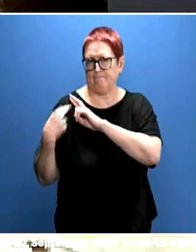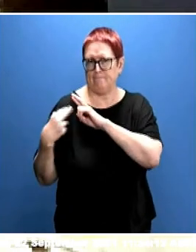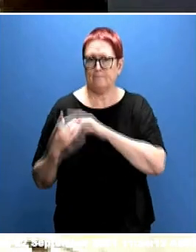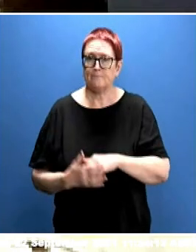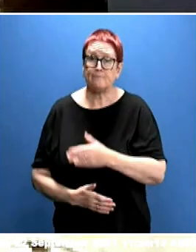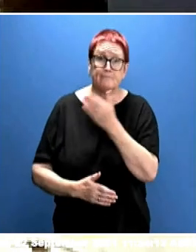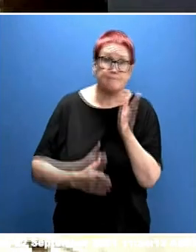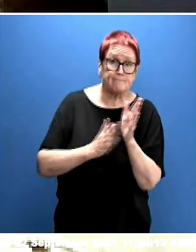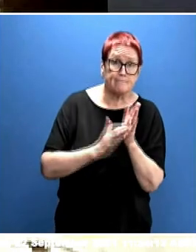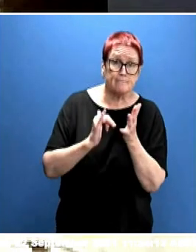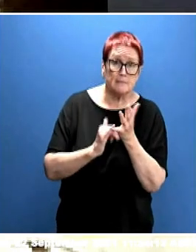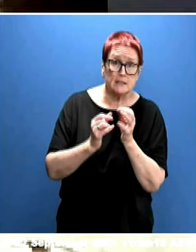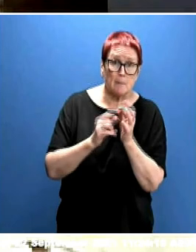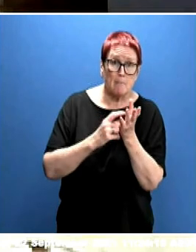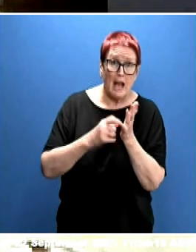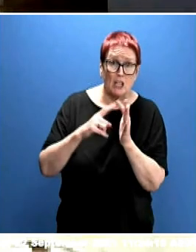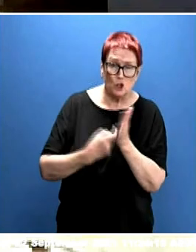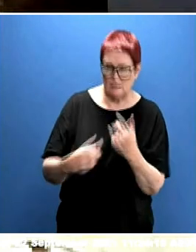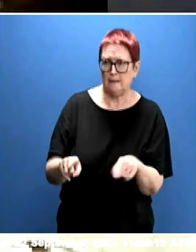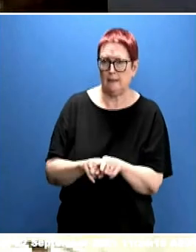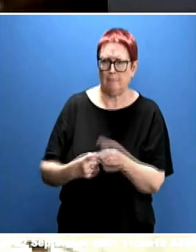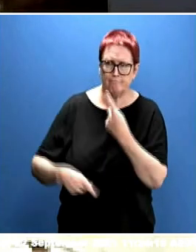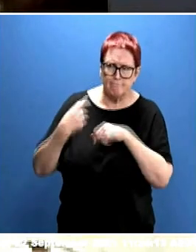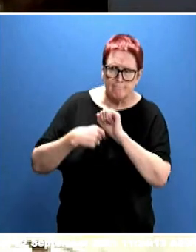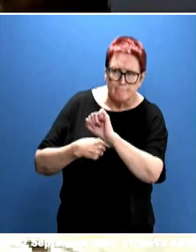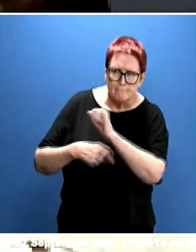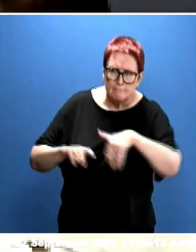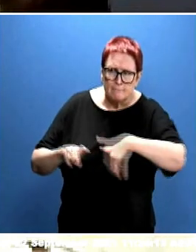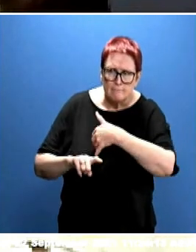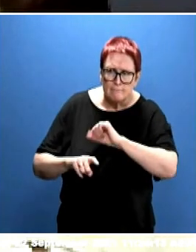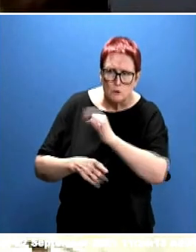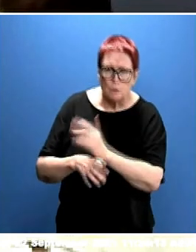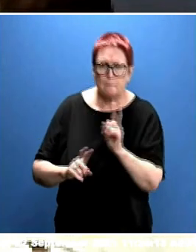Ms Barter, if you could please do the same and tell us about yourself and your position.